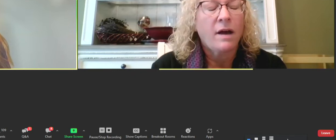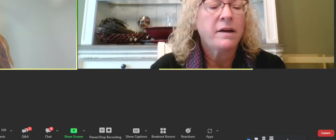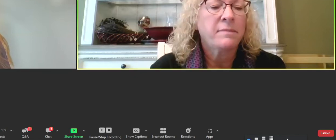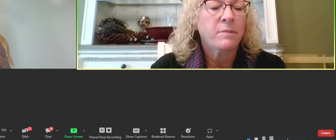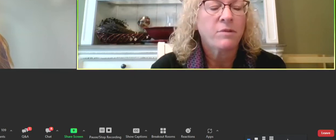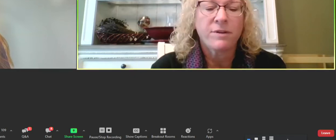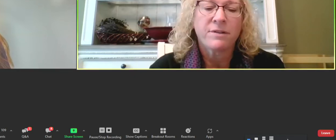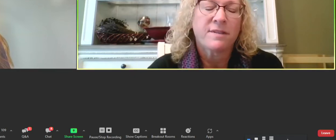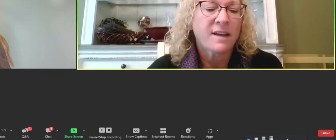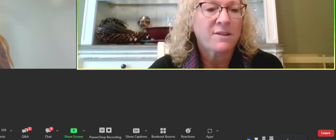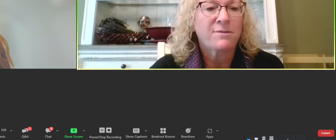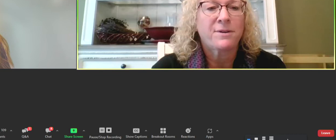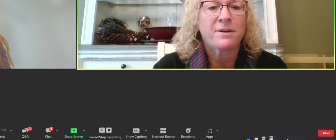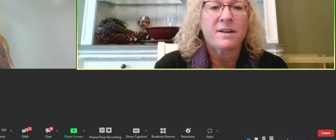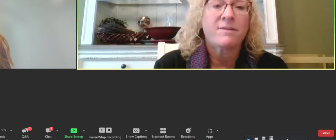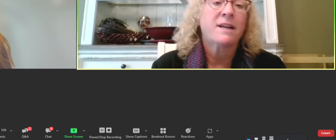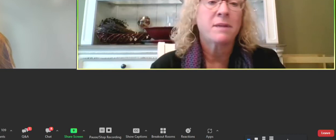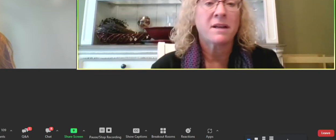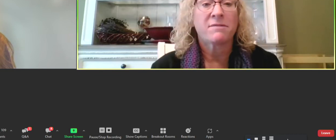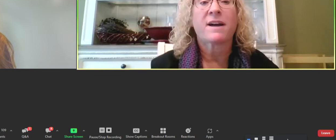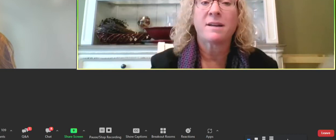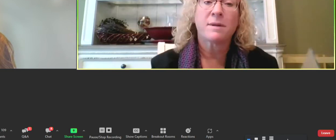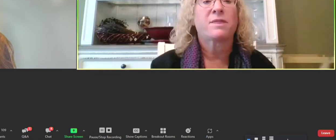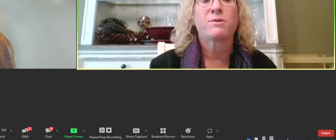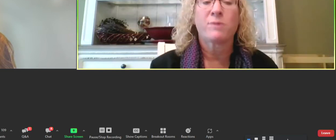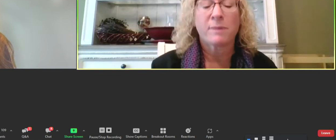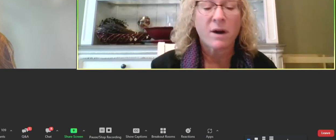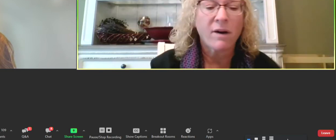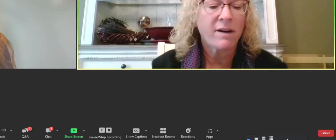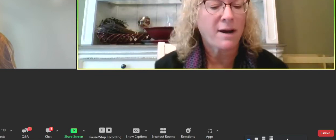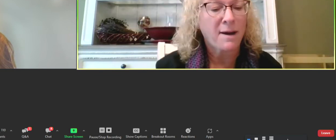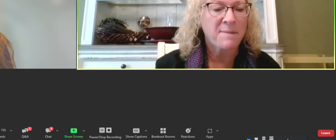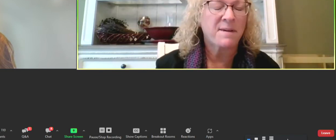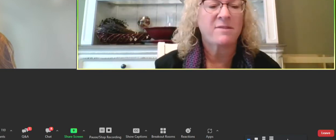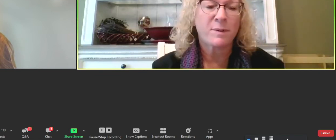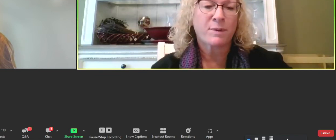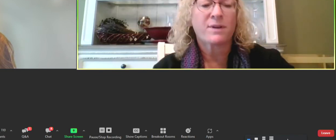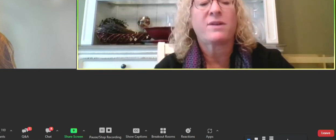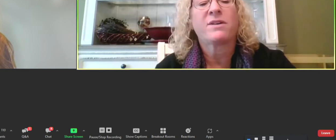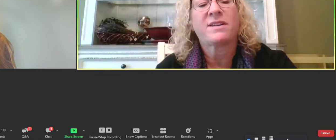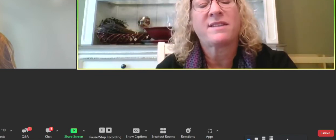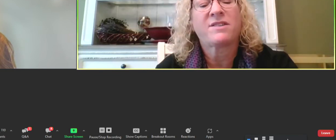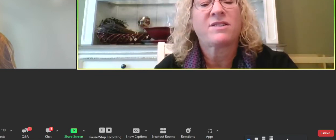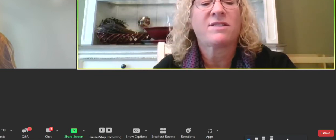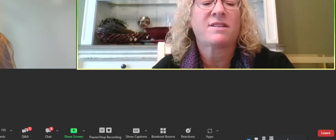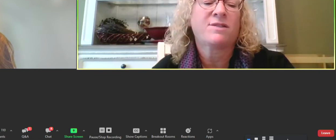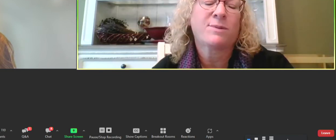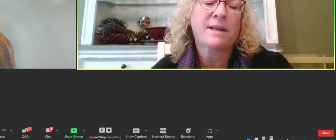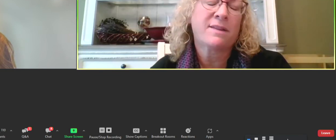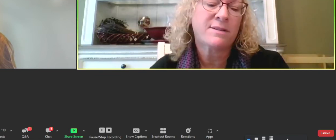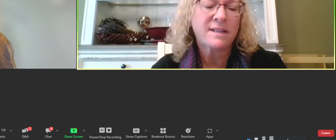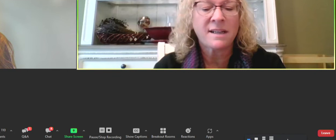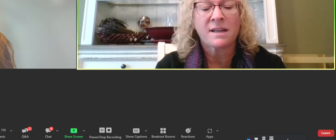Well, first, thank you for inviting me and finding me through Women Heart. I've been part of the organization since 2013.